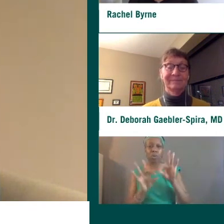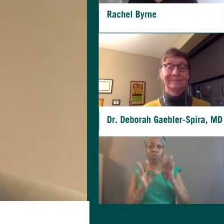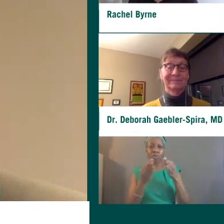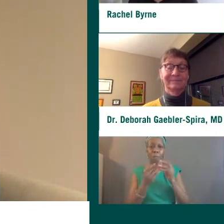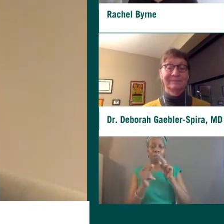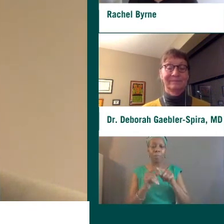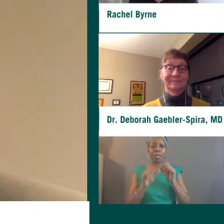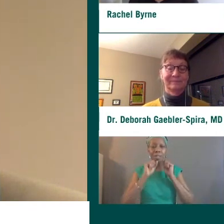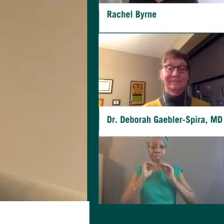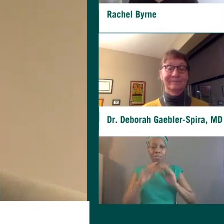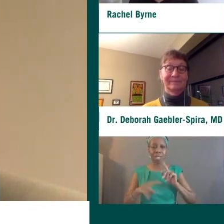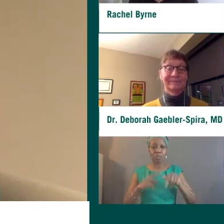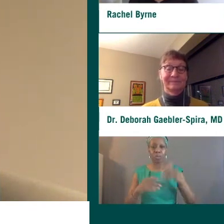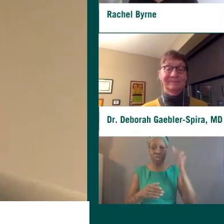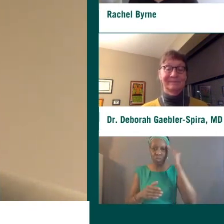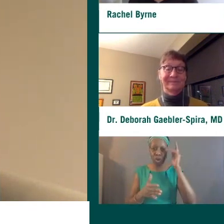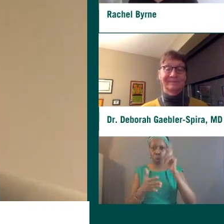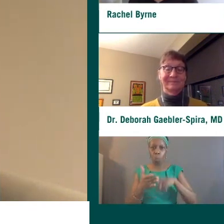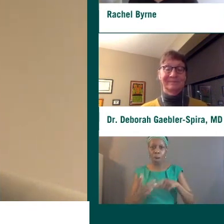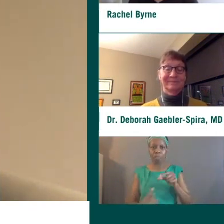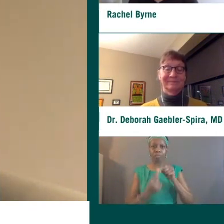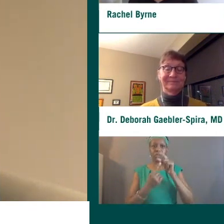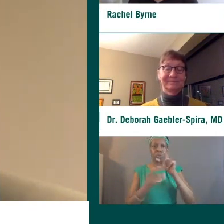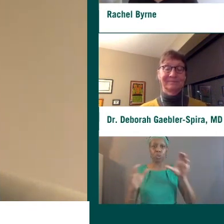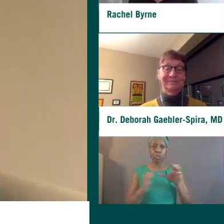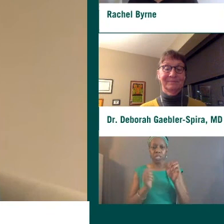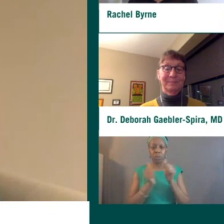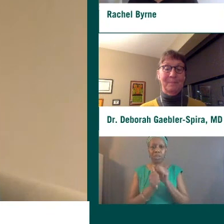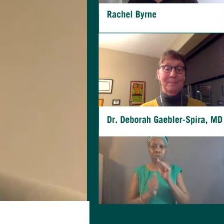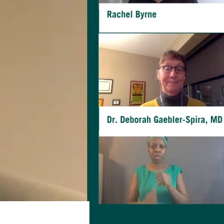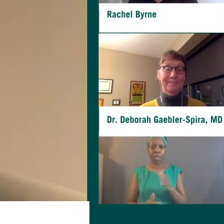that you're dealing with and you can move forward addressing that challenge.